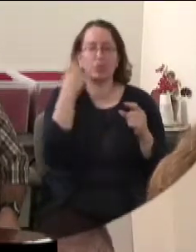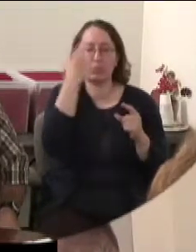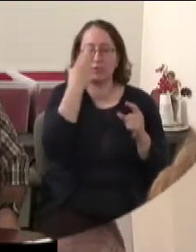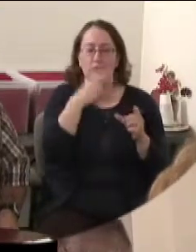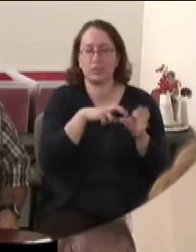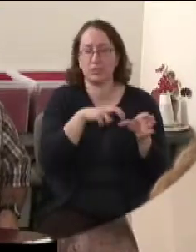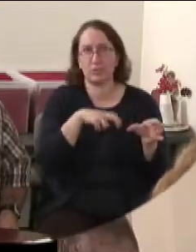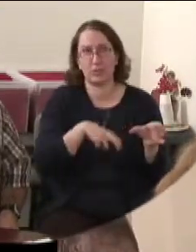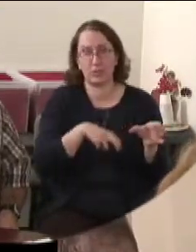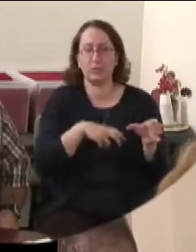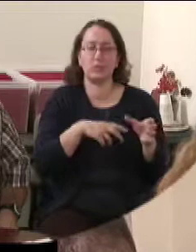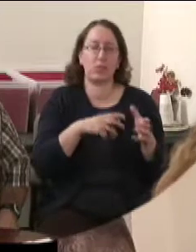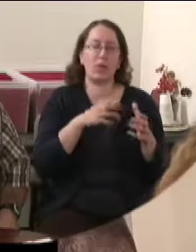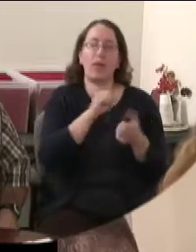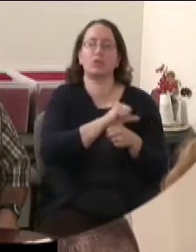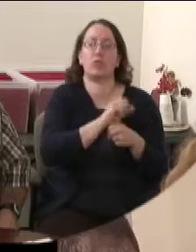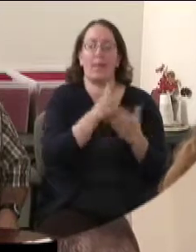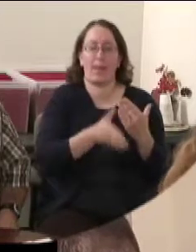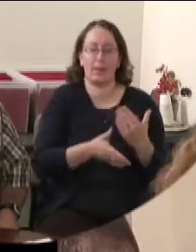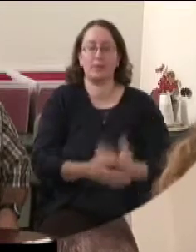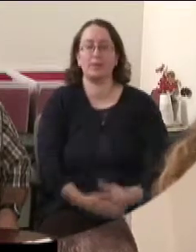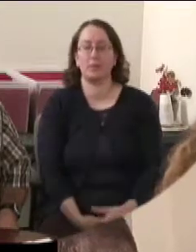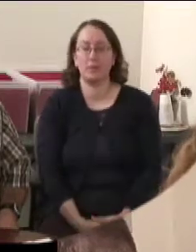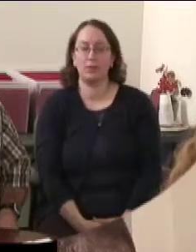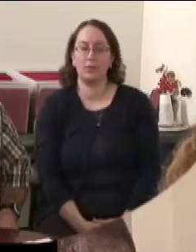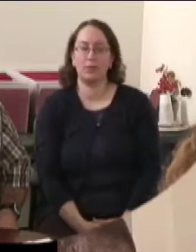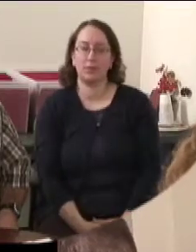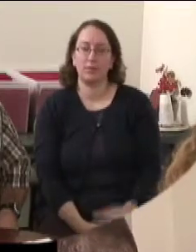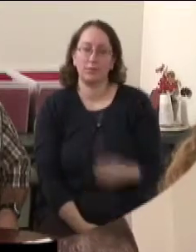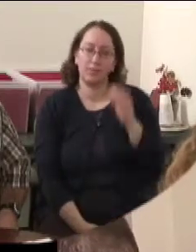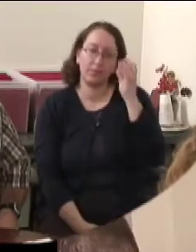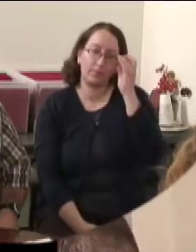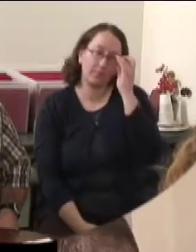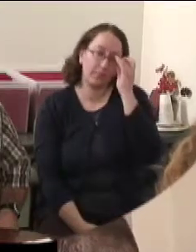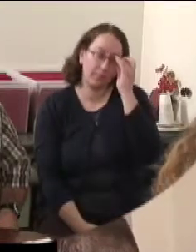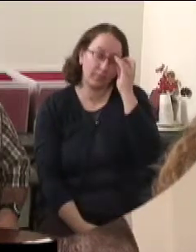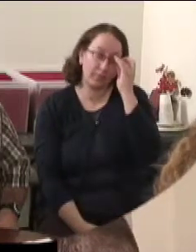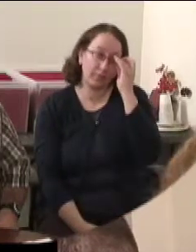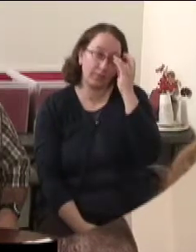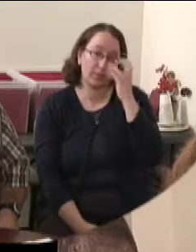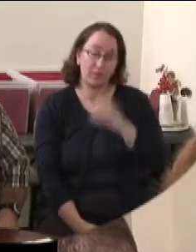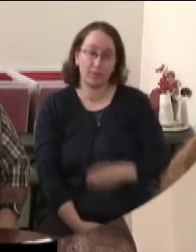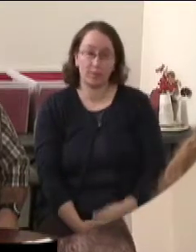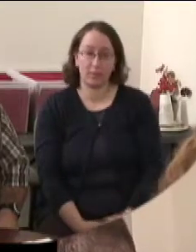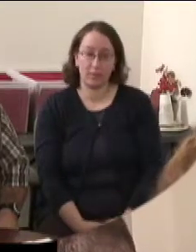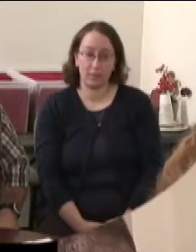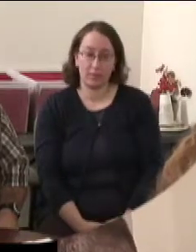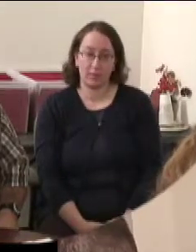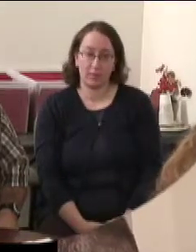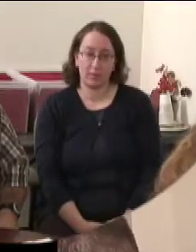Kelly: But, just based on your memory, you have other knowledge, just based off the top of your head,